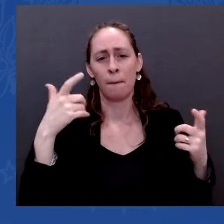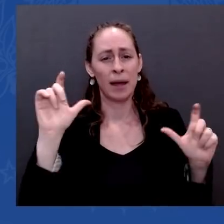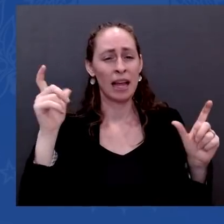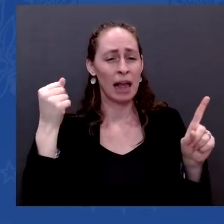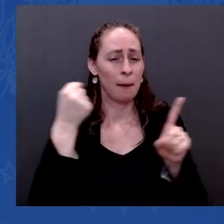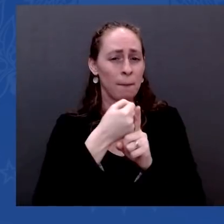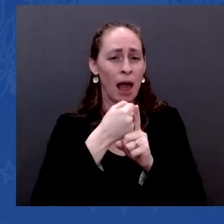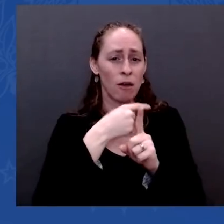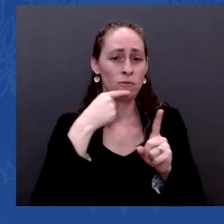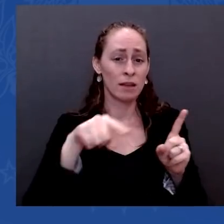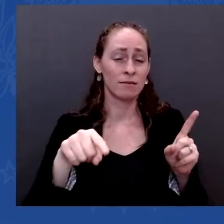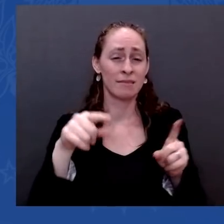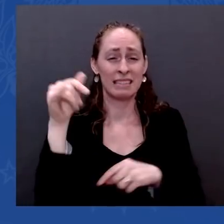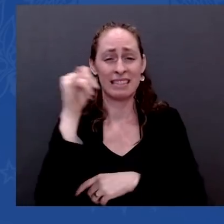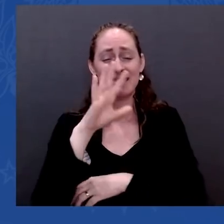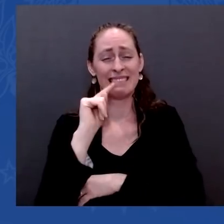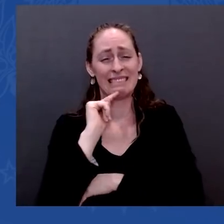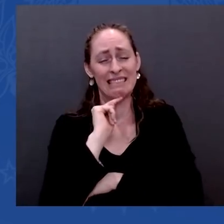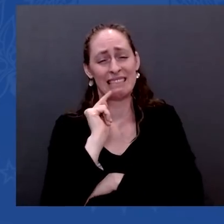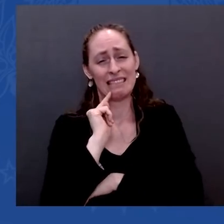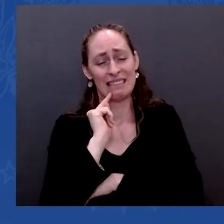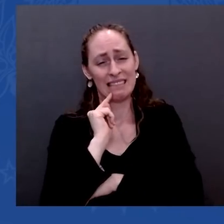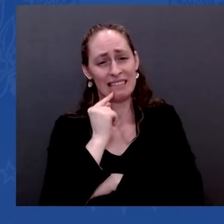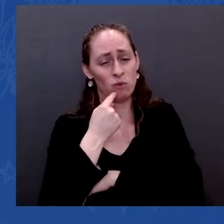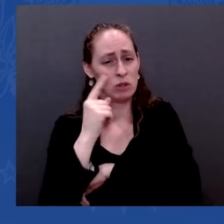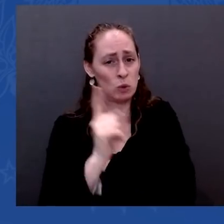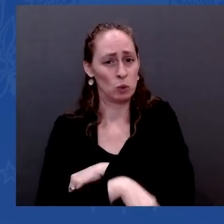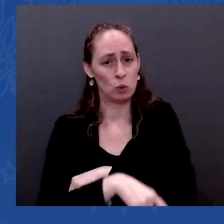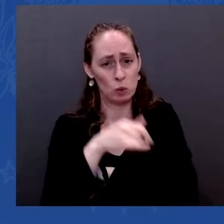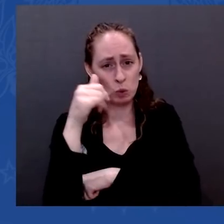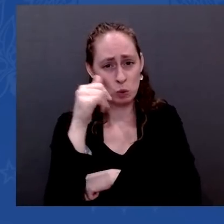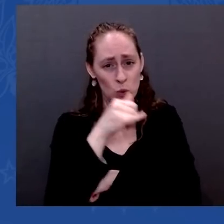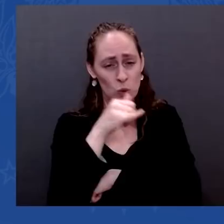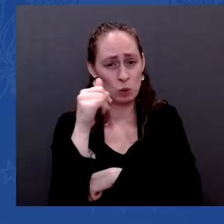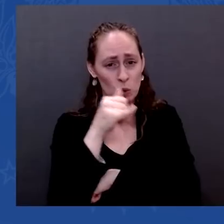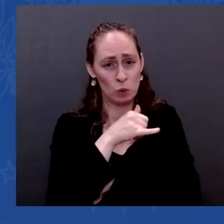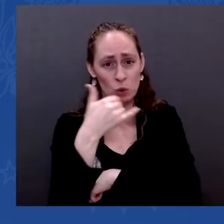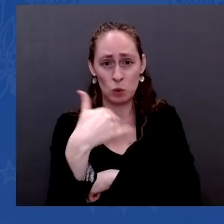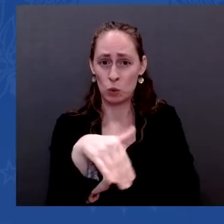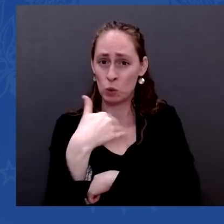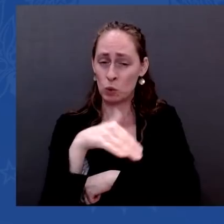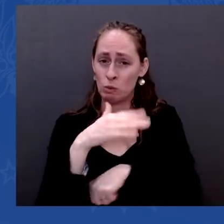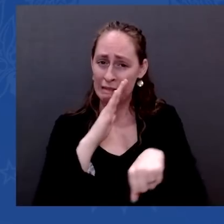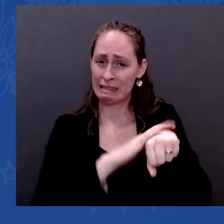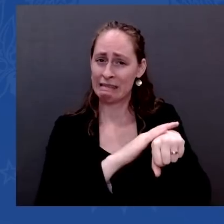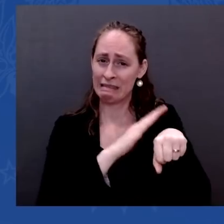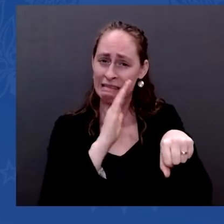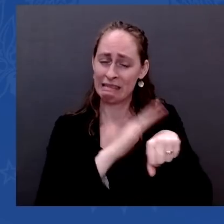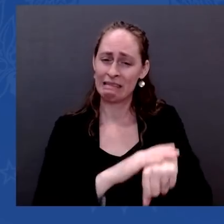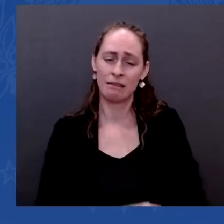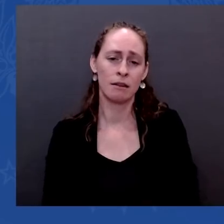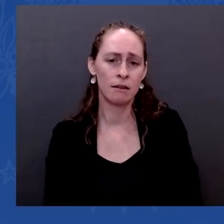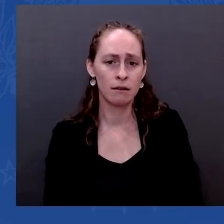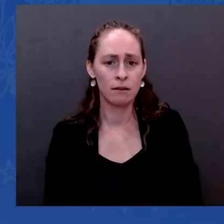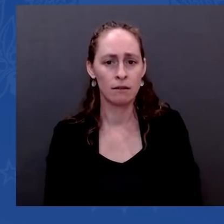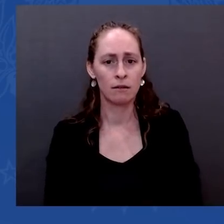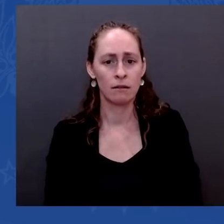and blunt with President Putin, both on the phone and in person. We will impose the most severe sanctions